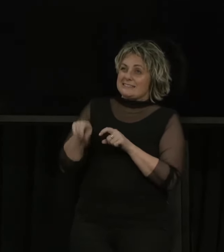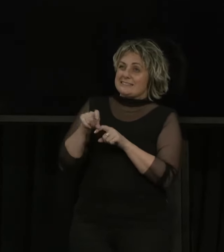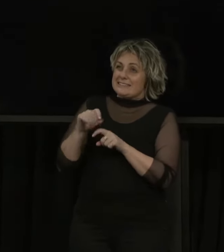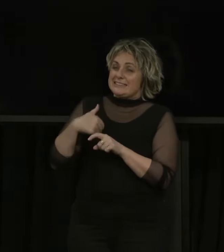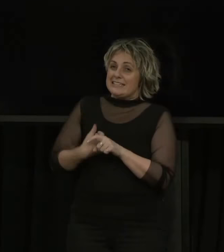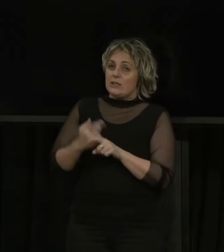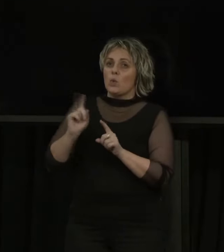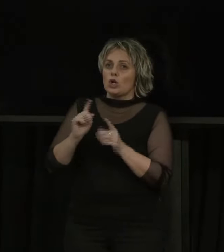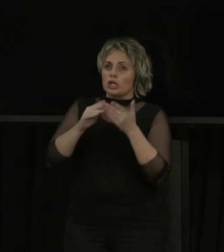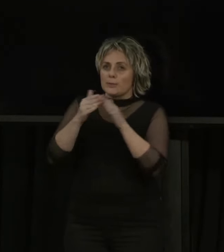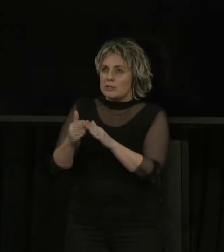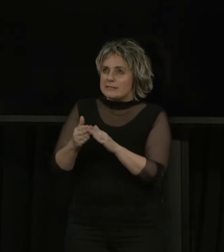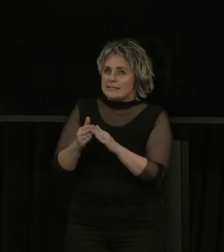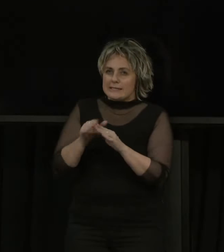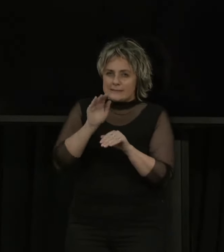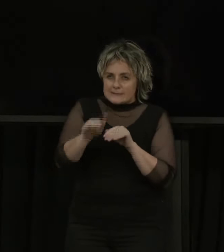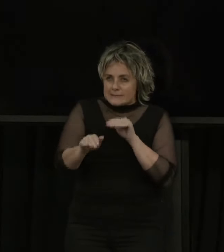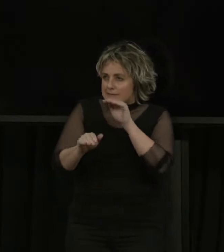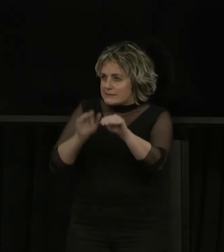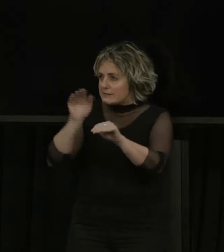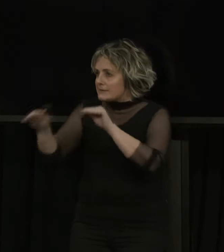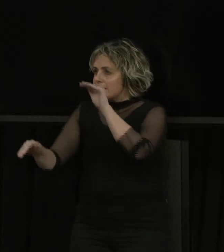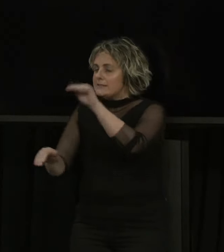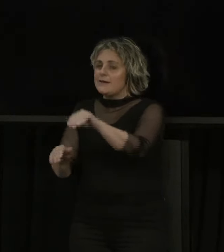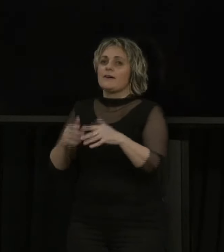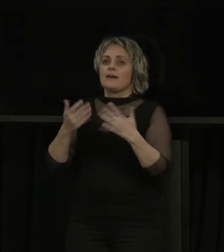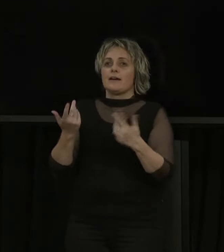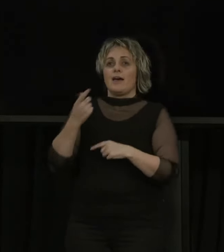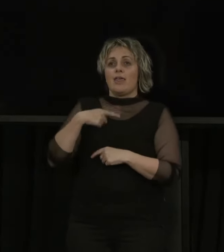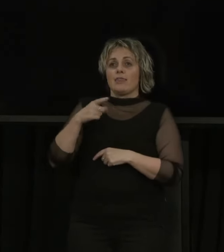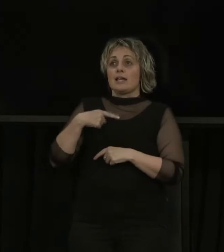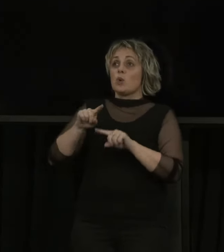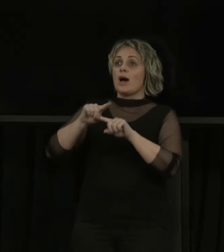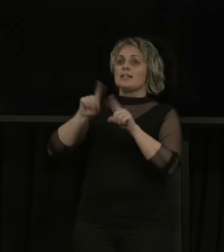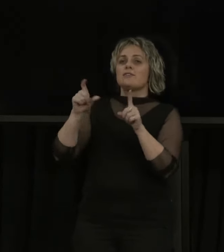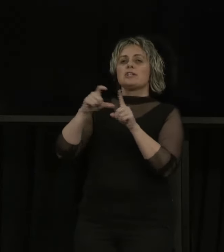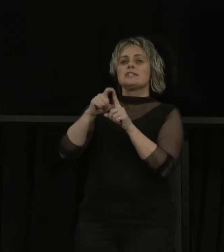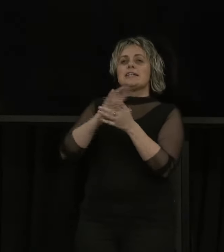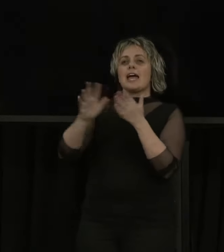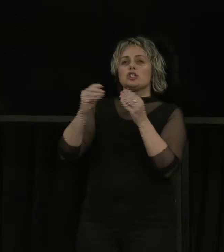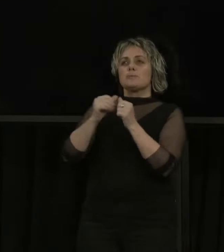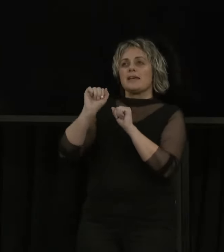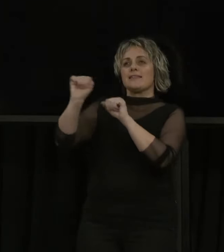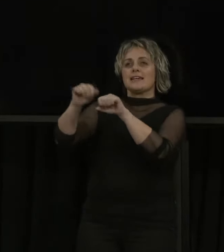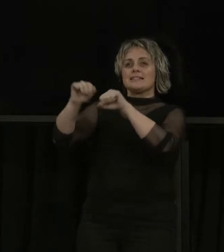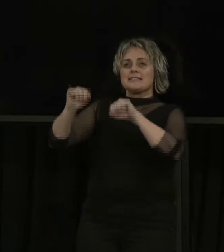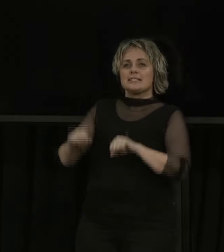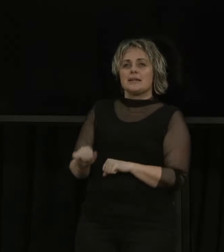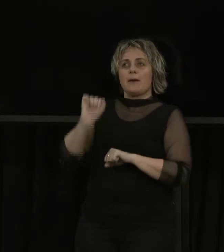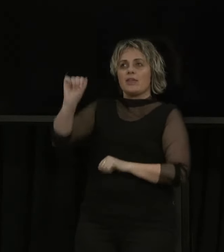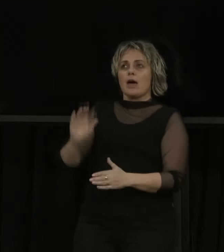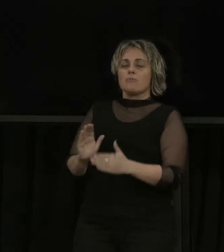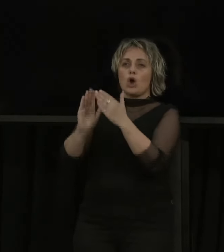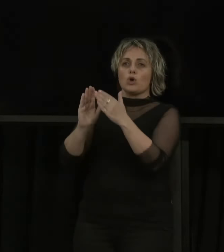hard bit for Auckland, the next